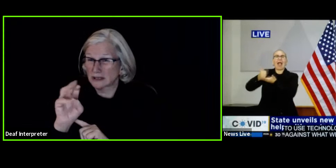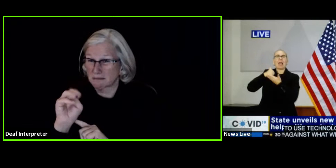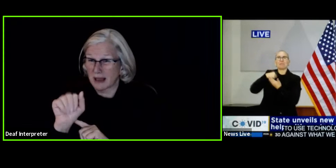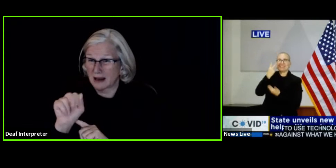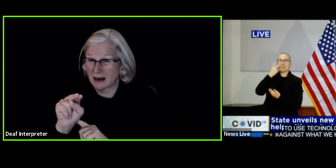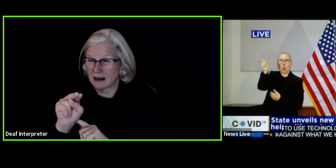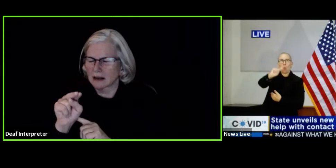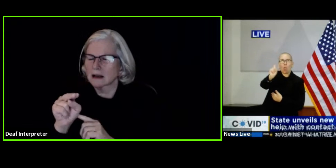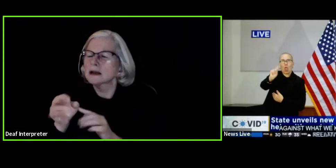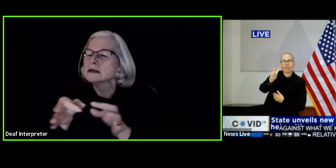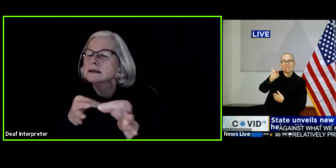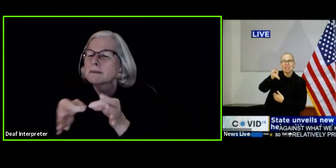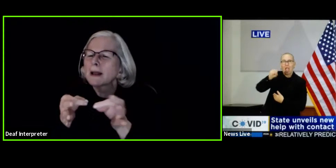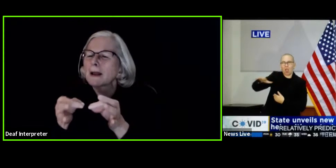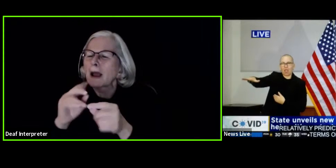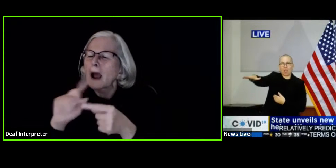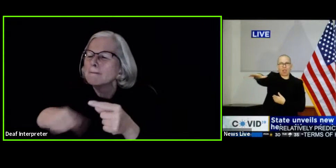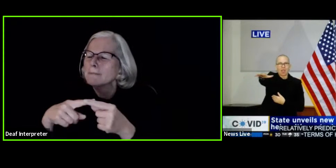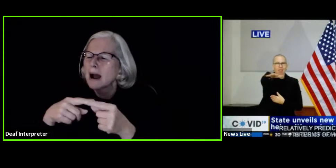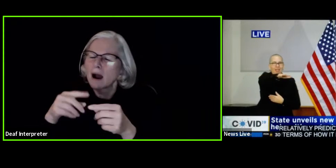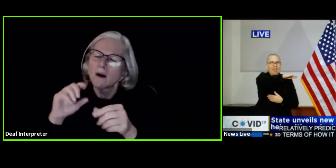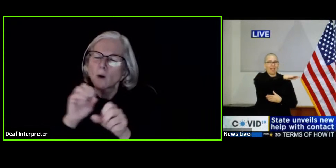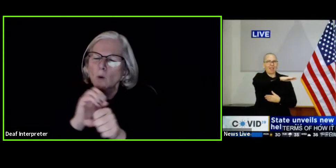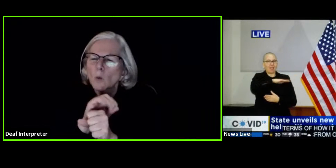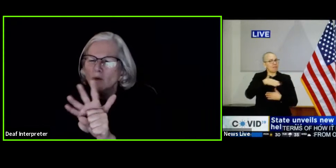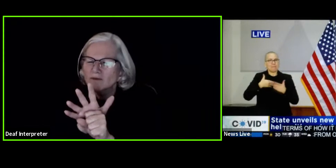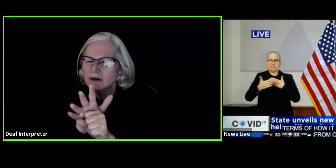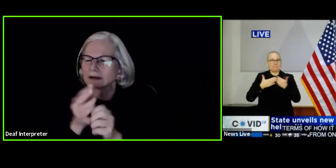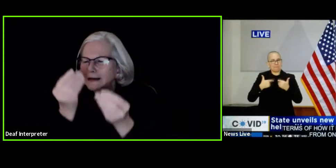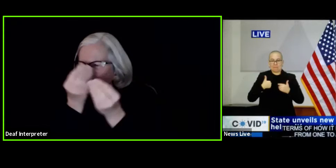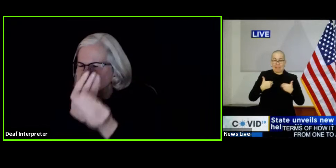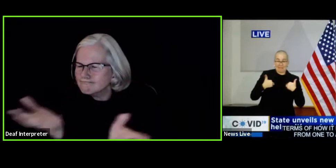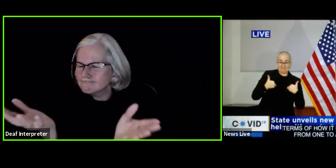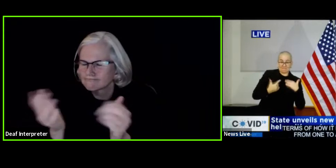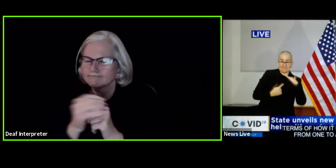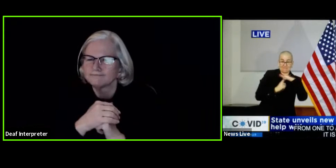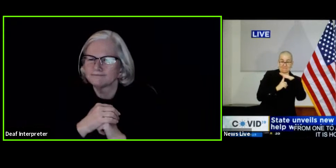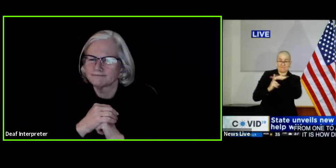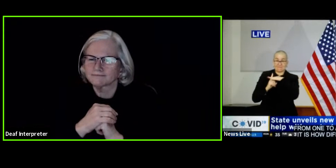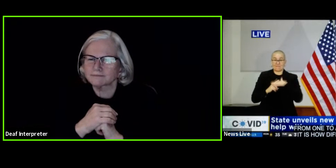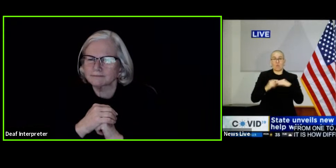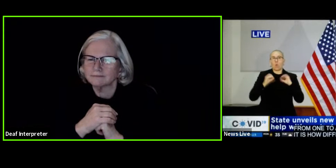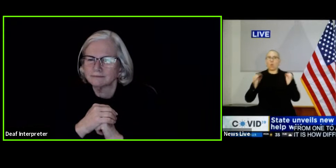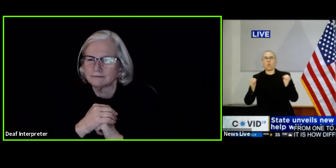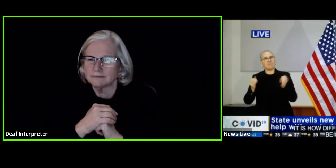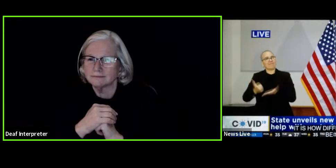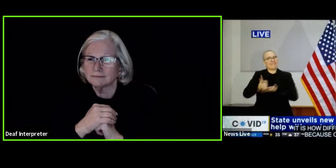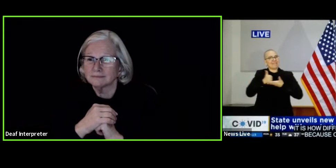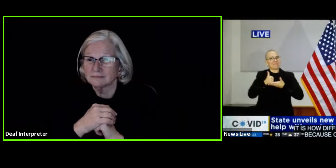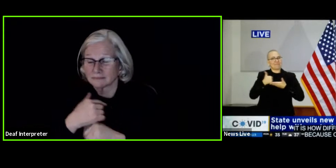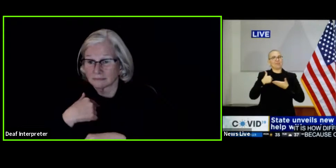ASYMPTOMATIC SPREAD. YOU SEE COMMISSIONER MALCOLM A LOT AND YOU SEE